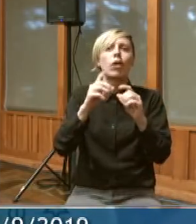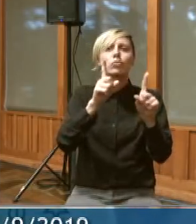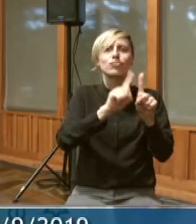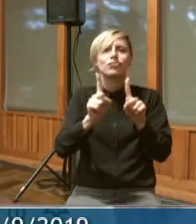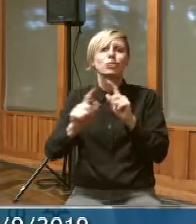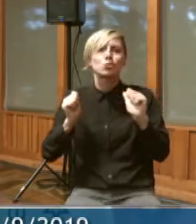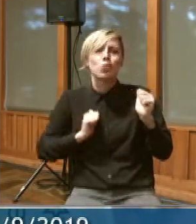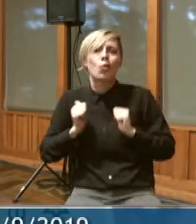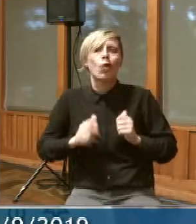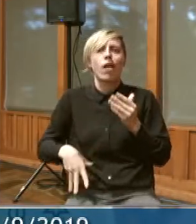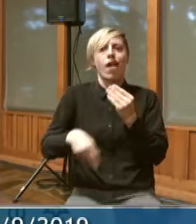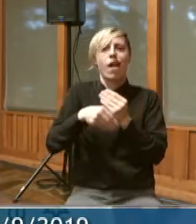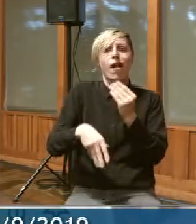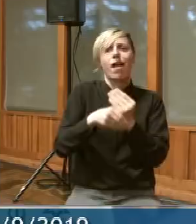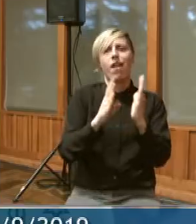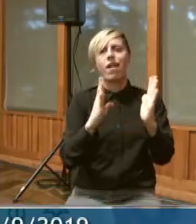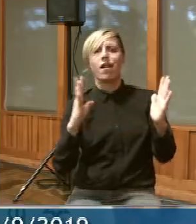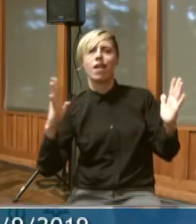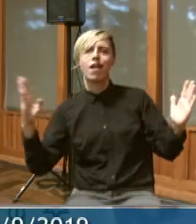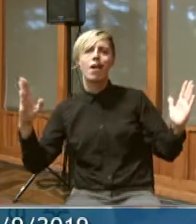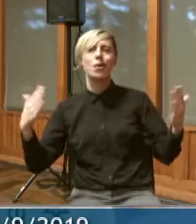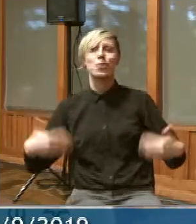WITH AN INCREASE OF EPISODE NUMBERS, ADDING 30% TO THE